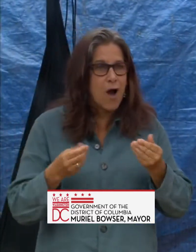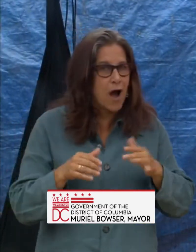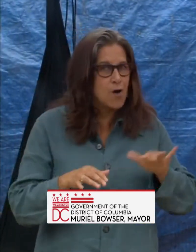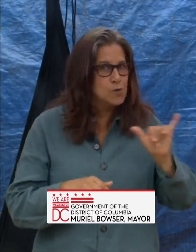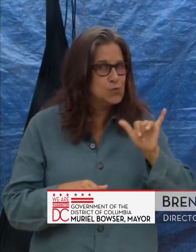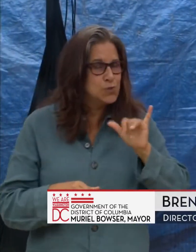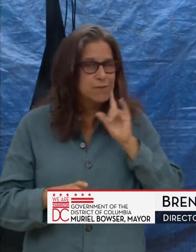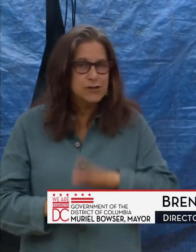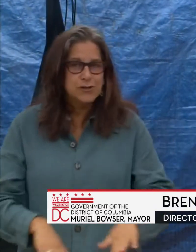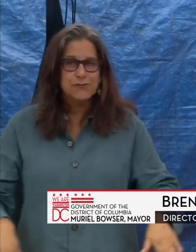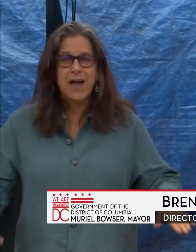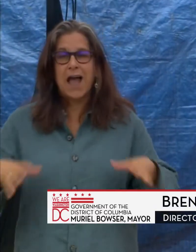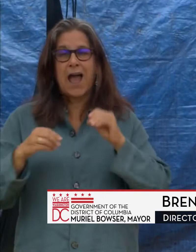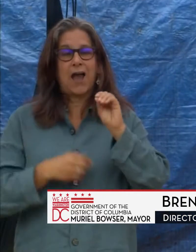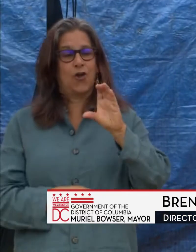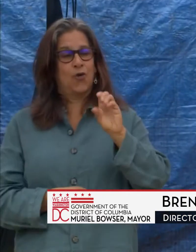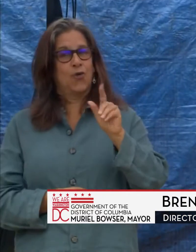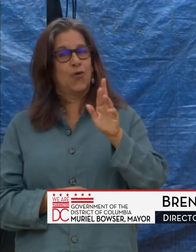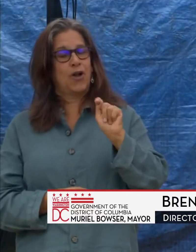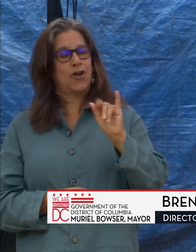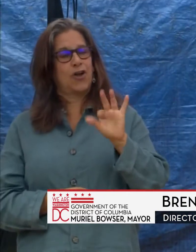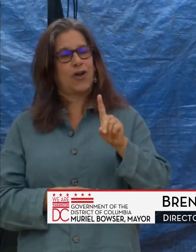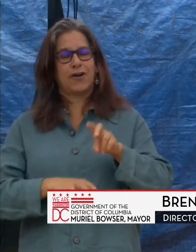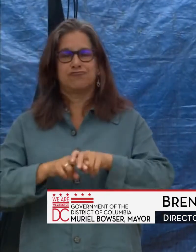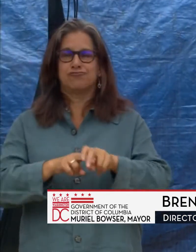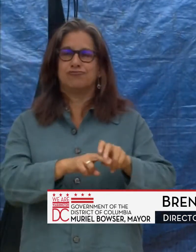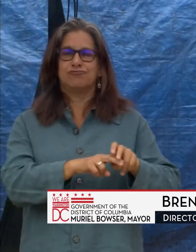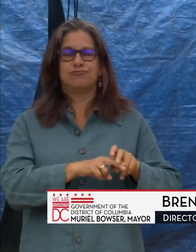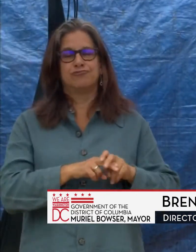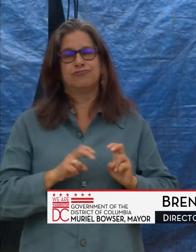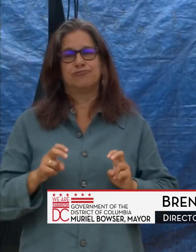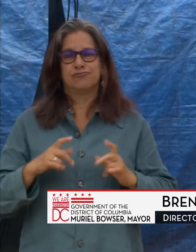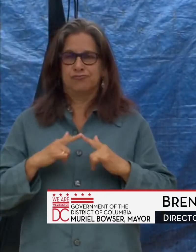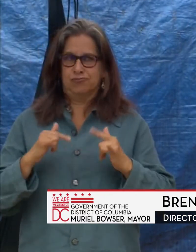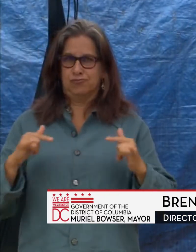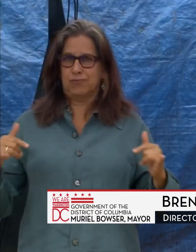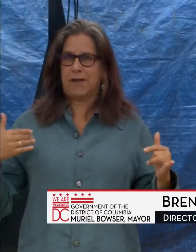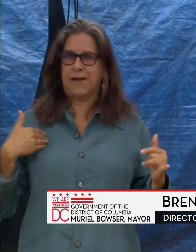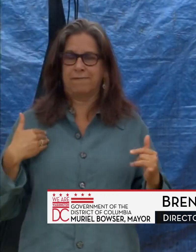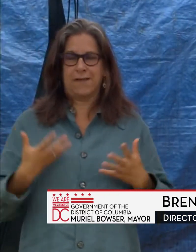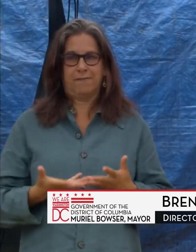THIS PROJECT IS HELPING US SECURE OUR SPOT AS THE SUSTAINABILITY CAPITAL OF THE WORLD.